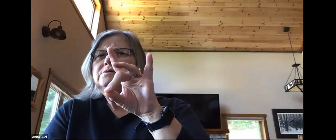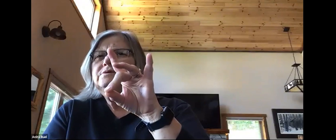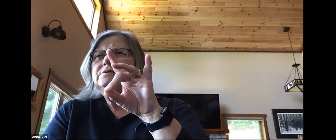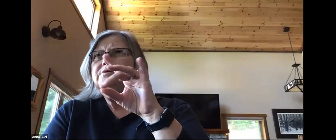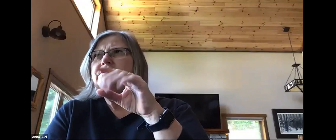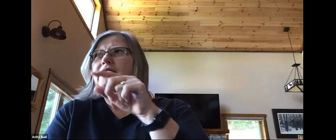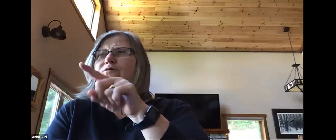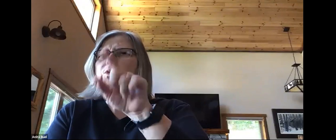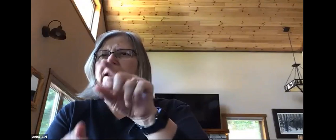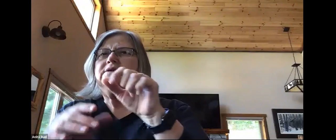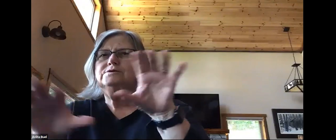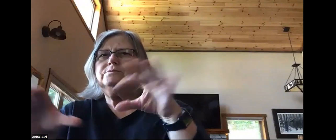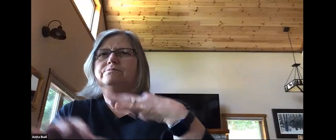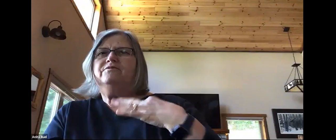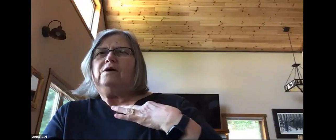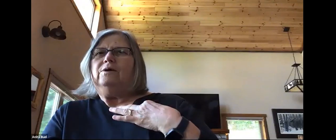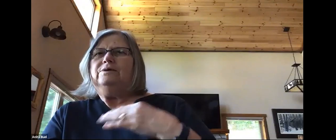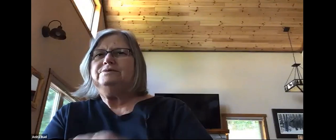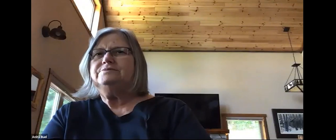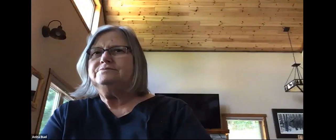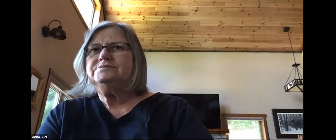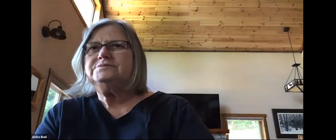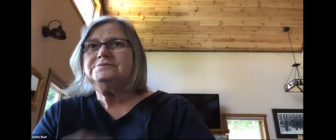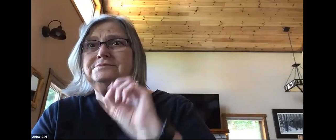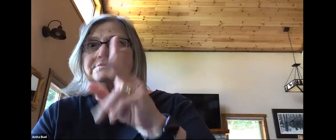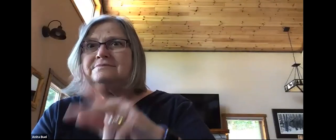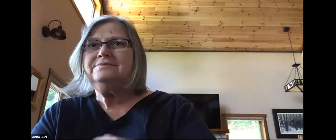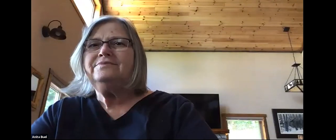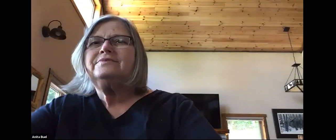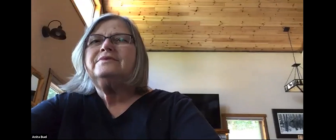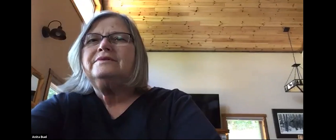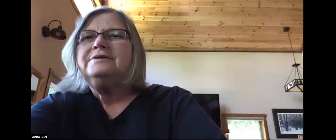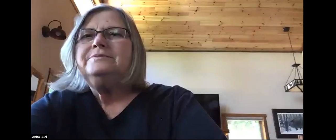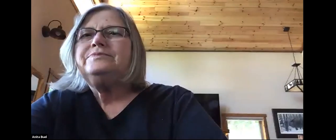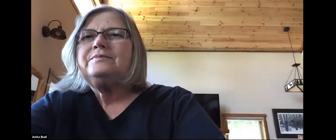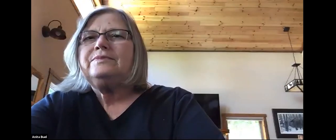You have to find out what district you are in. And then volunteer.